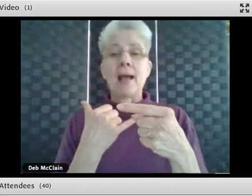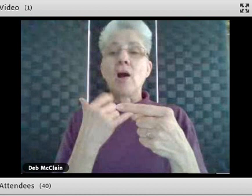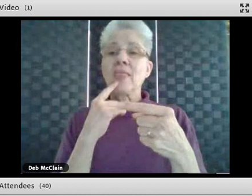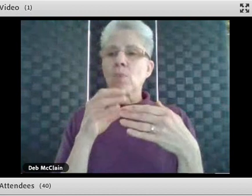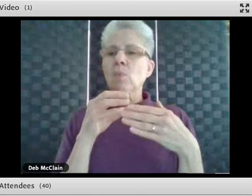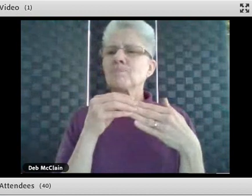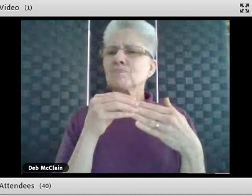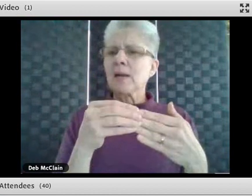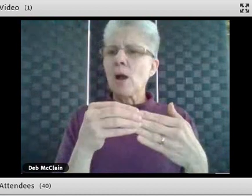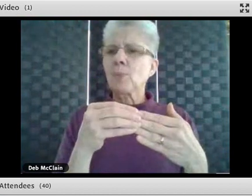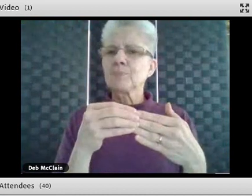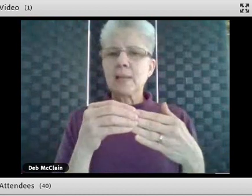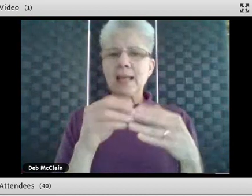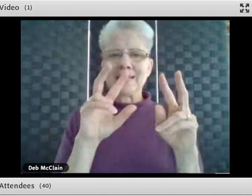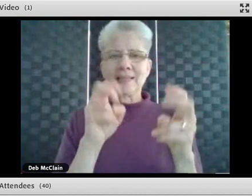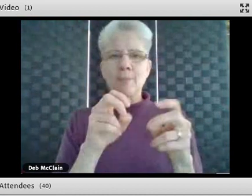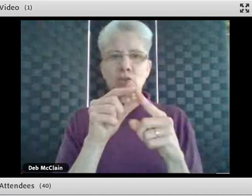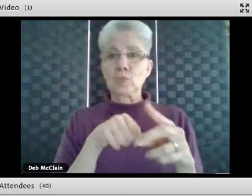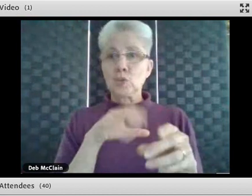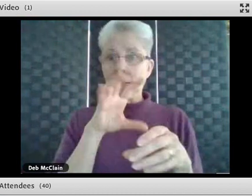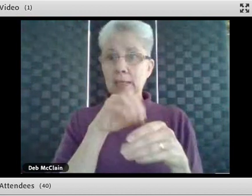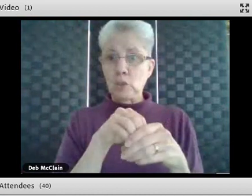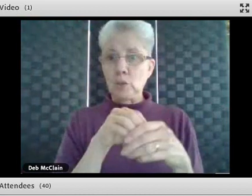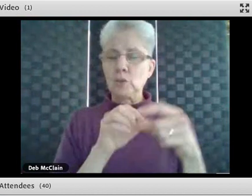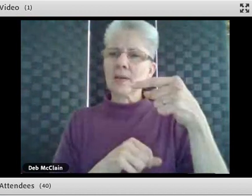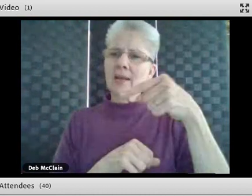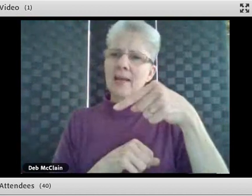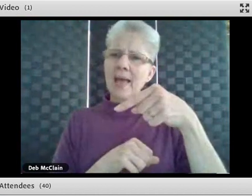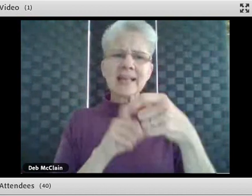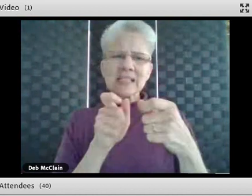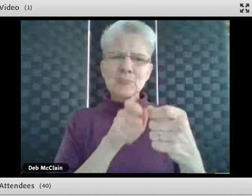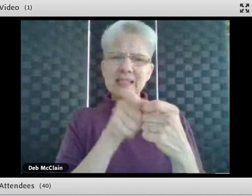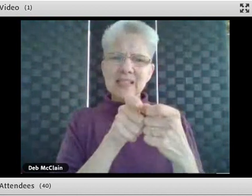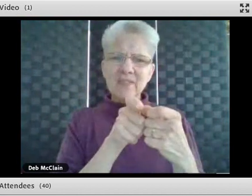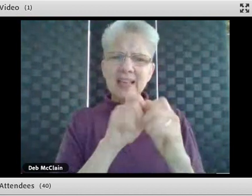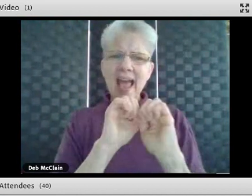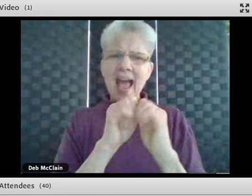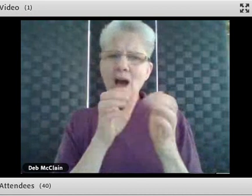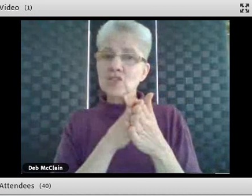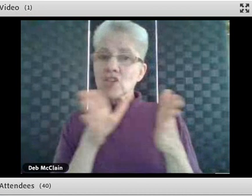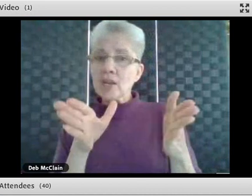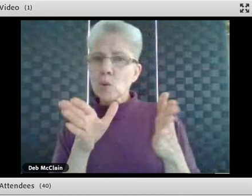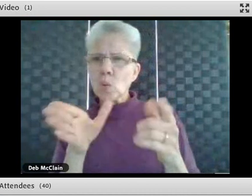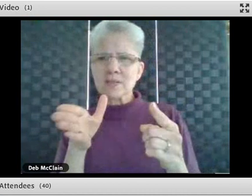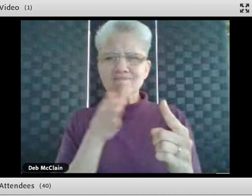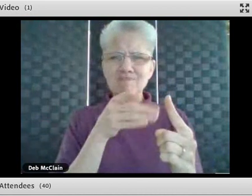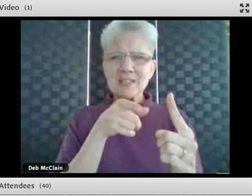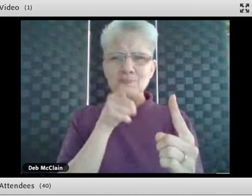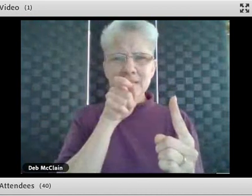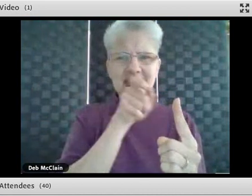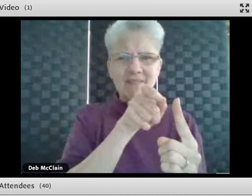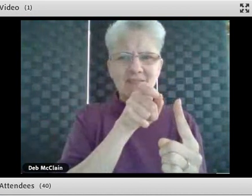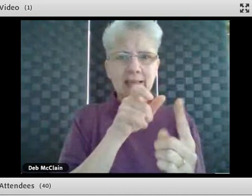on how many subject terms you need to include. And how specific, so specificity. How general or specific is the term,